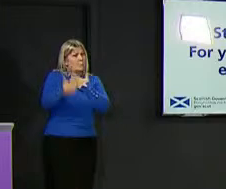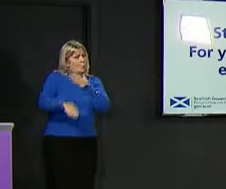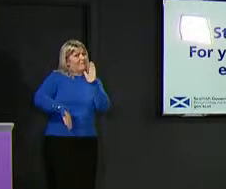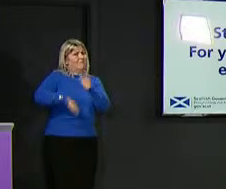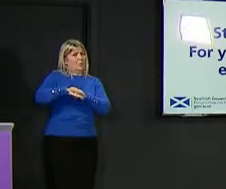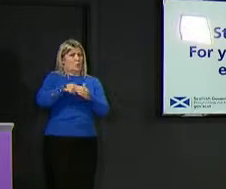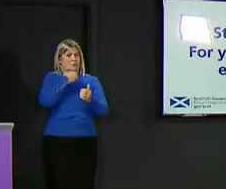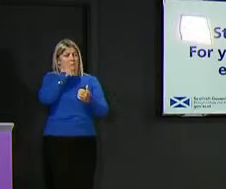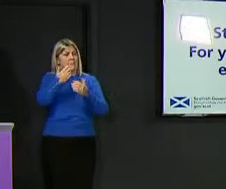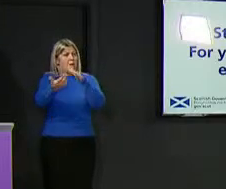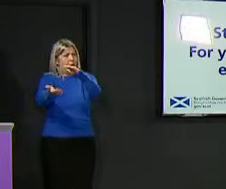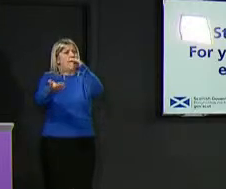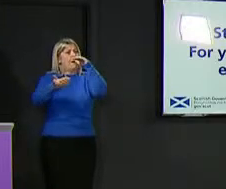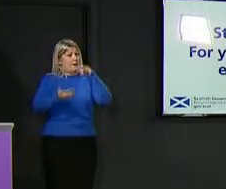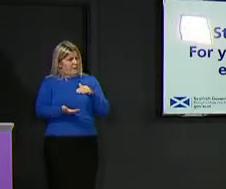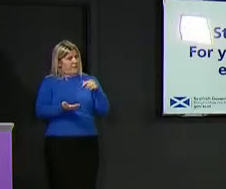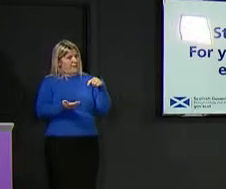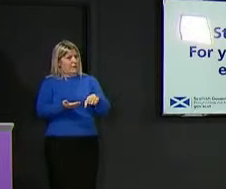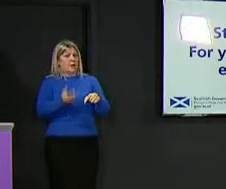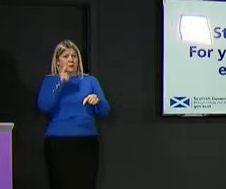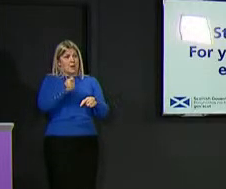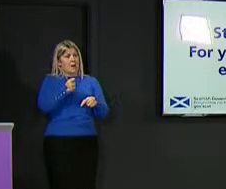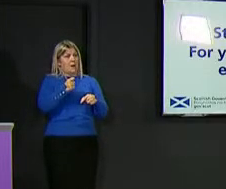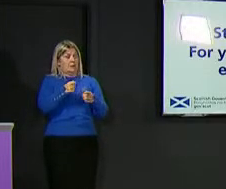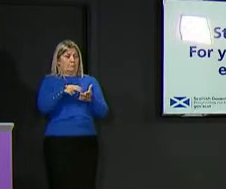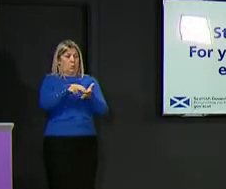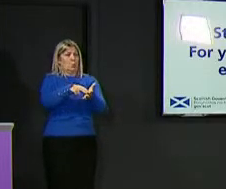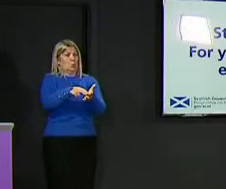number of vaccines they need and can they get that in time for peak season?